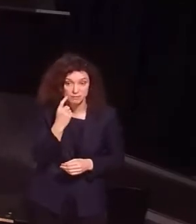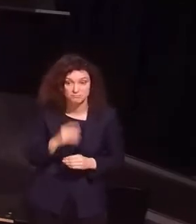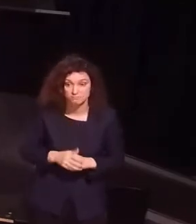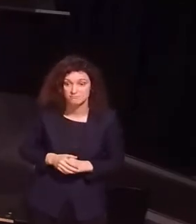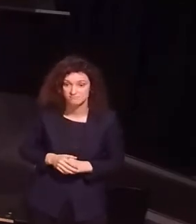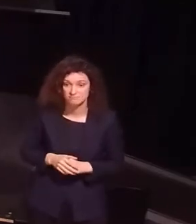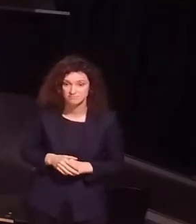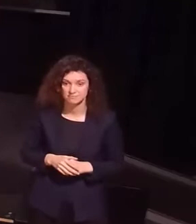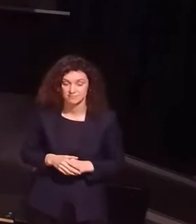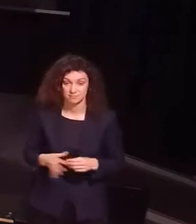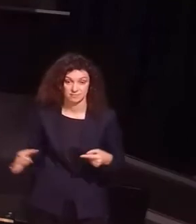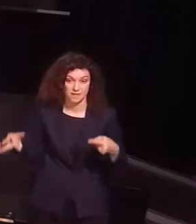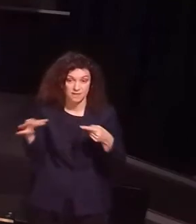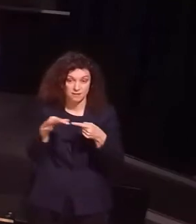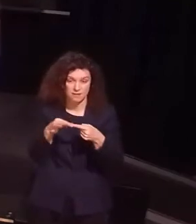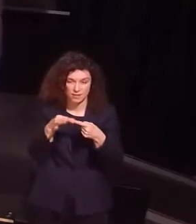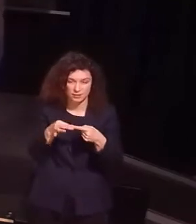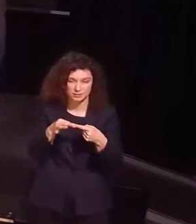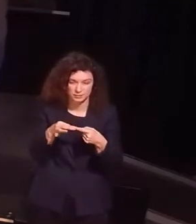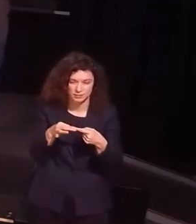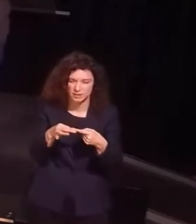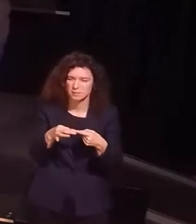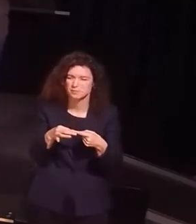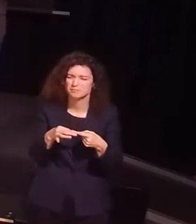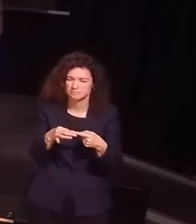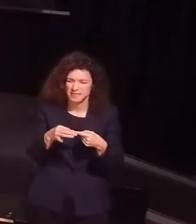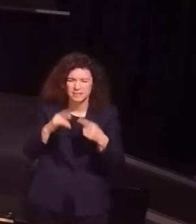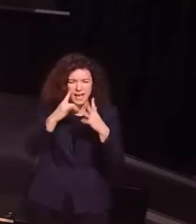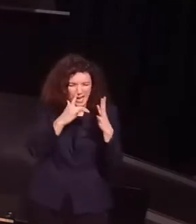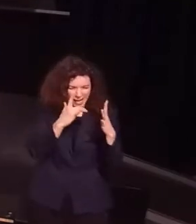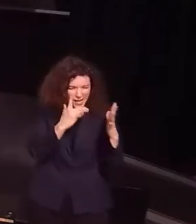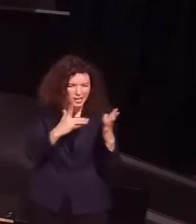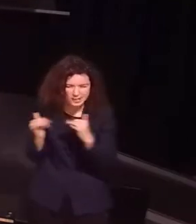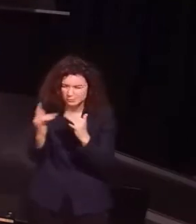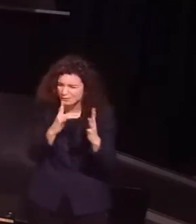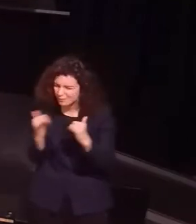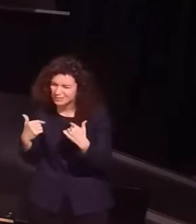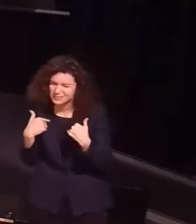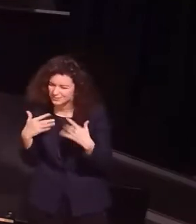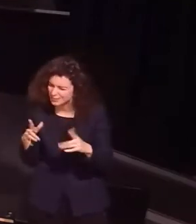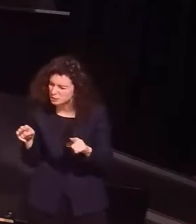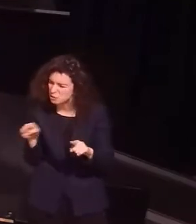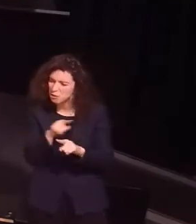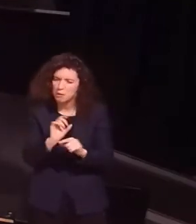First off, what I found worked is I'll generally send to a new studio or a new team